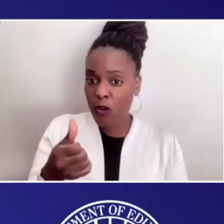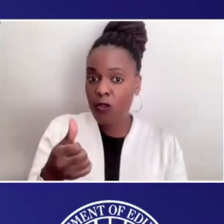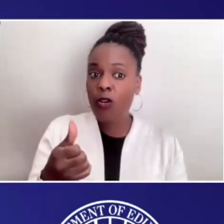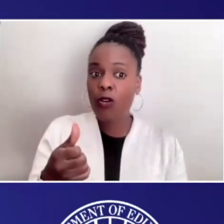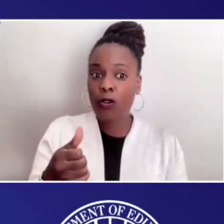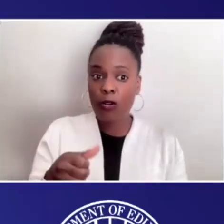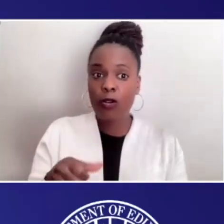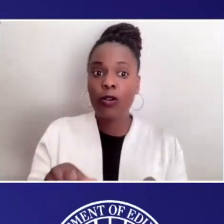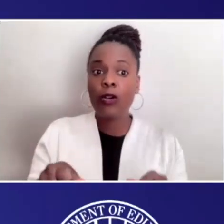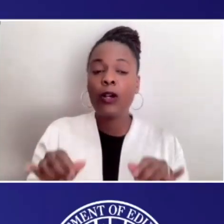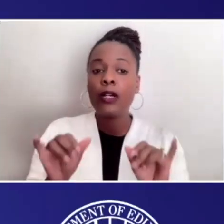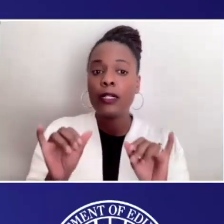checks on these 16 provisions.